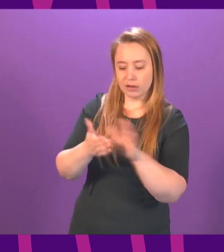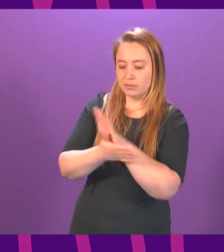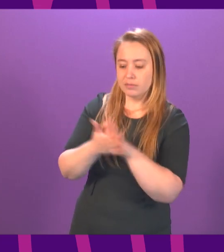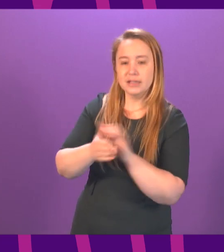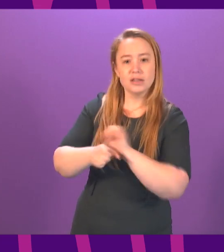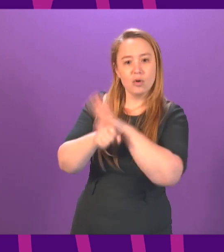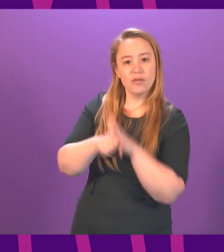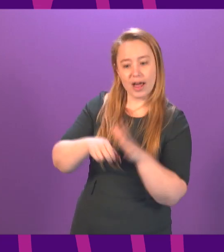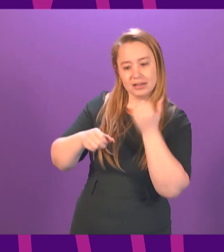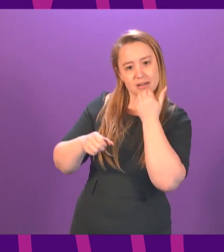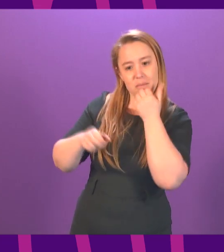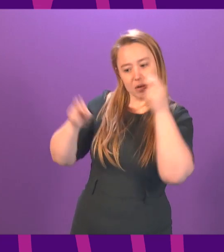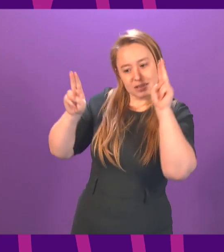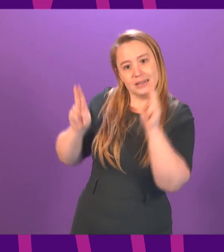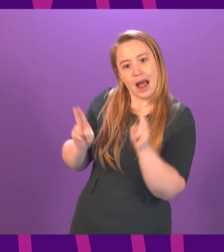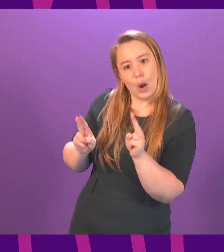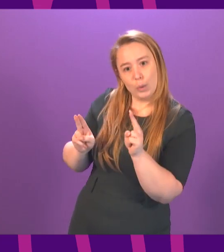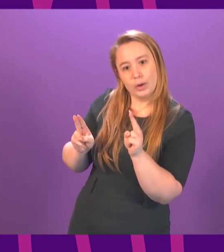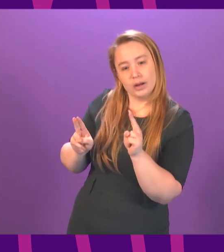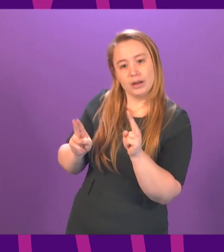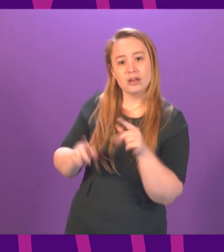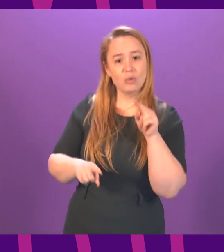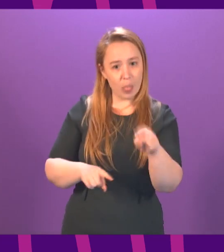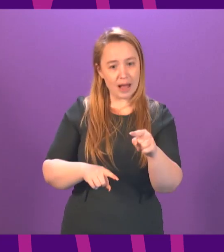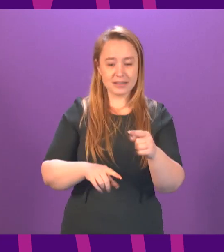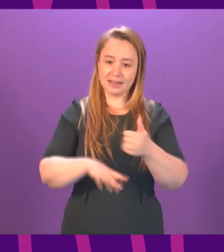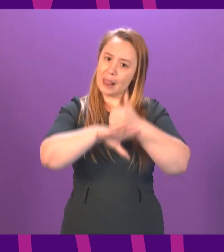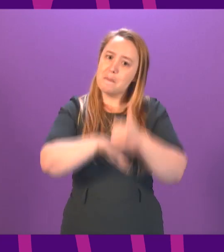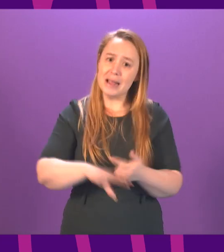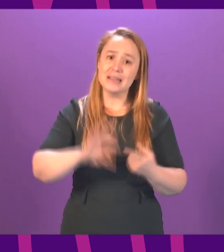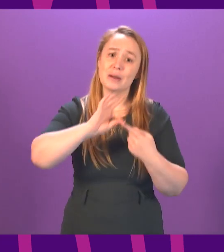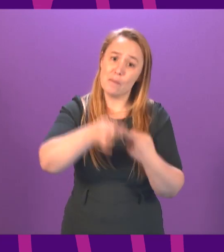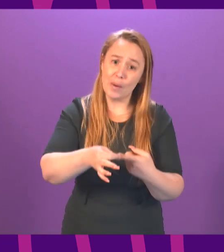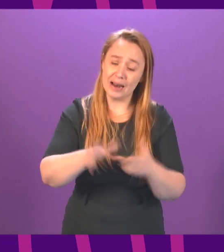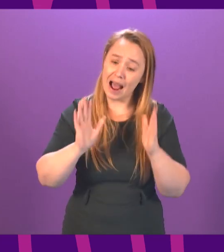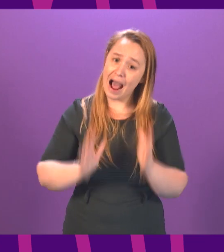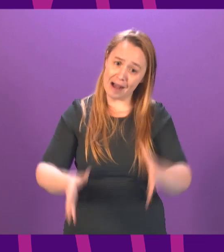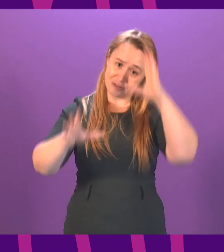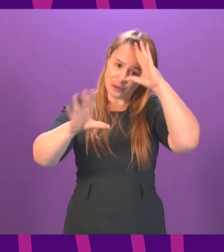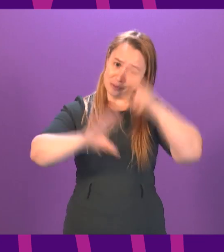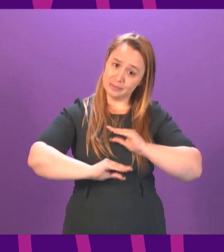the virus, which is the really fundamental point that has to be understood.